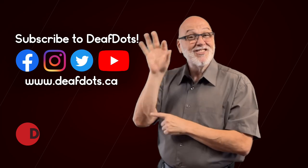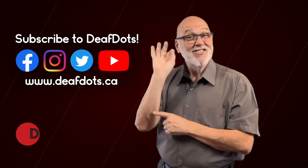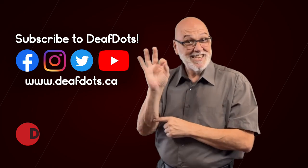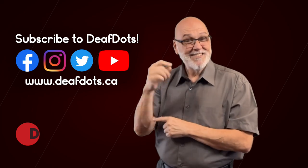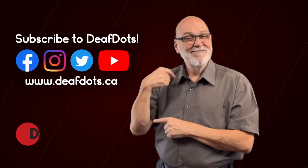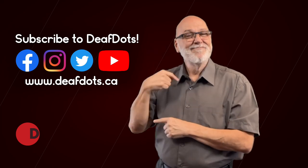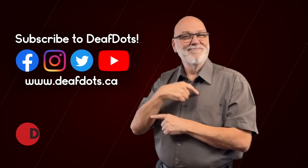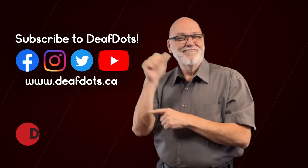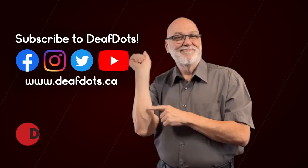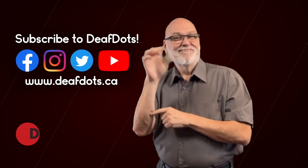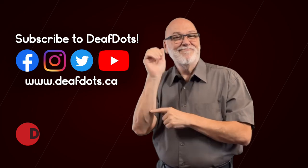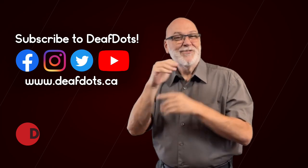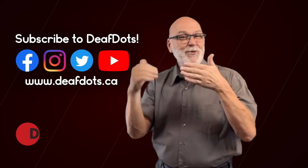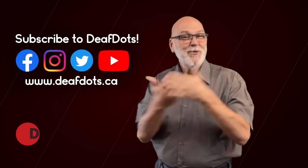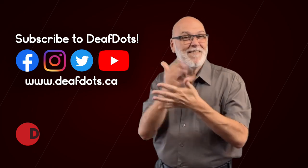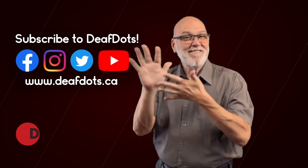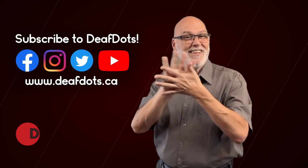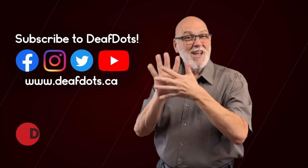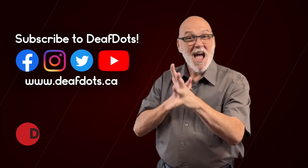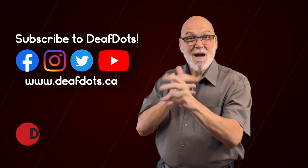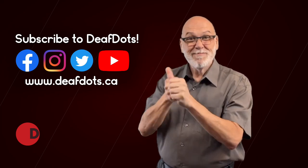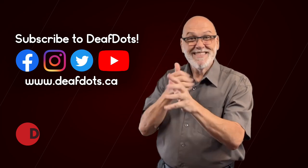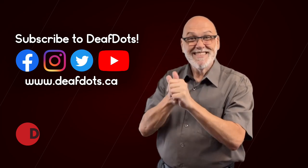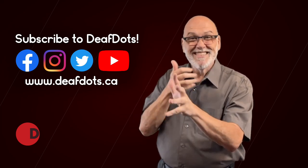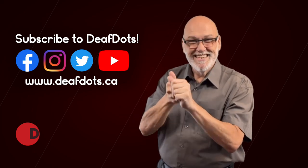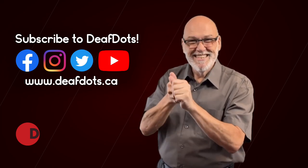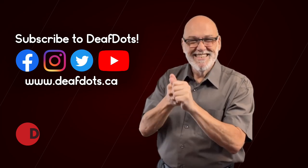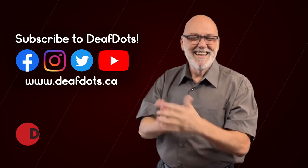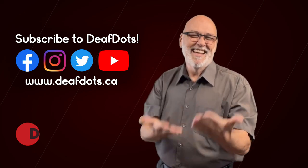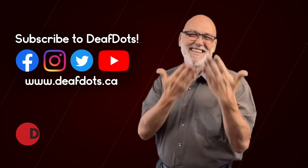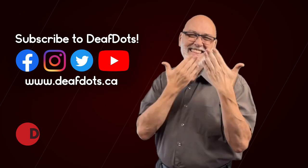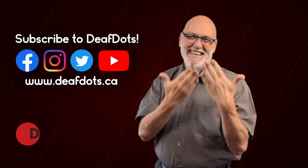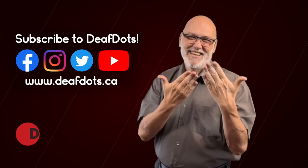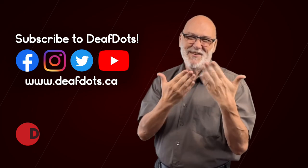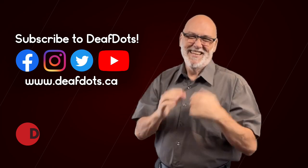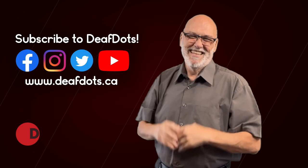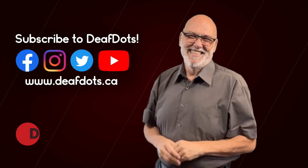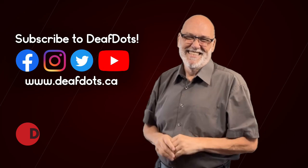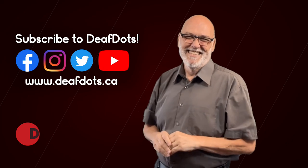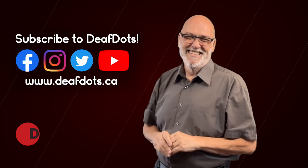DeafDots to get new video updates!